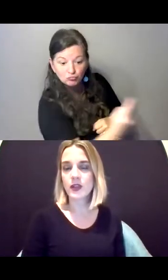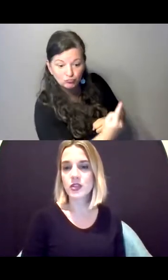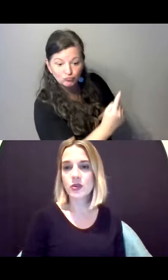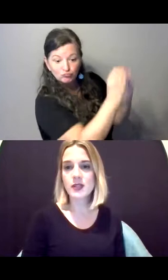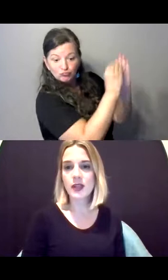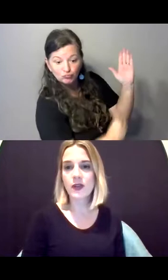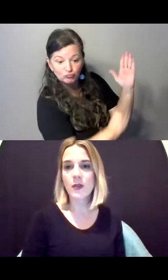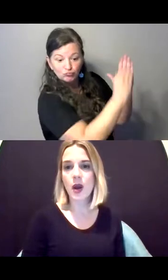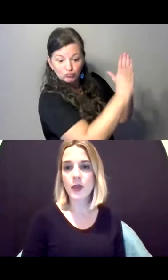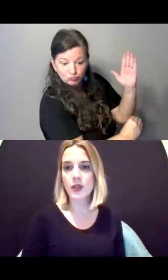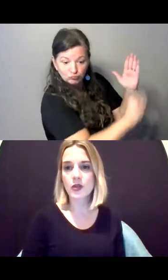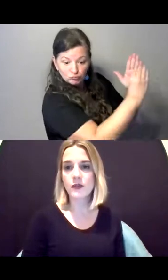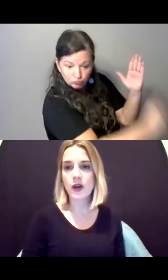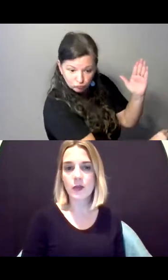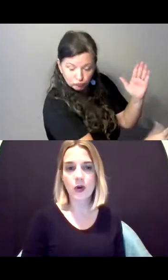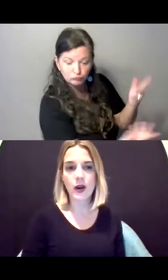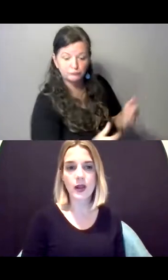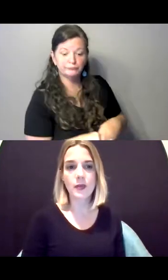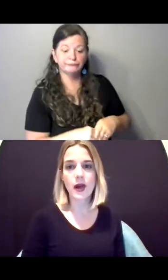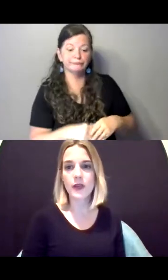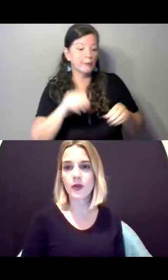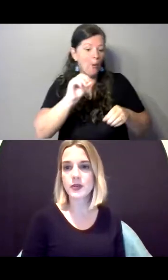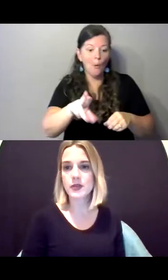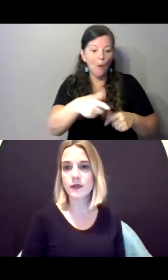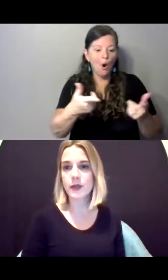The students can even come up and use a velvet board and apply those different